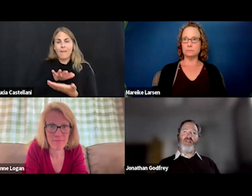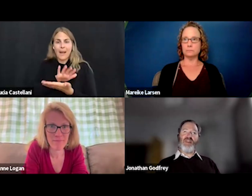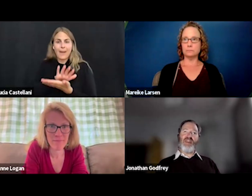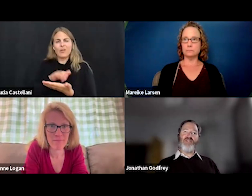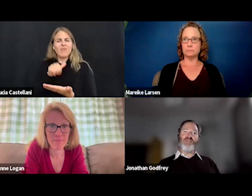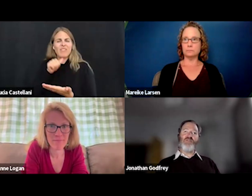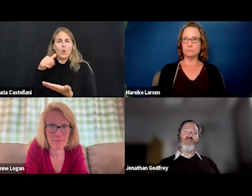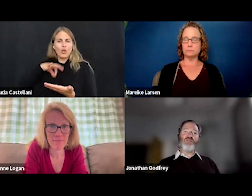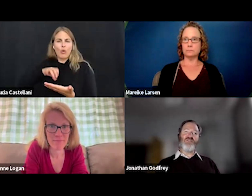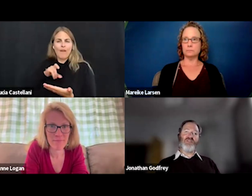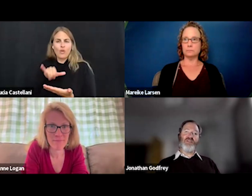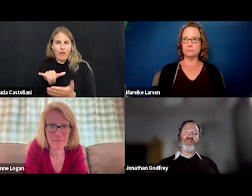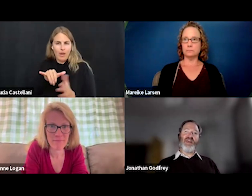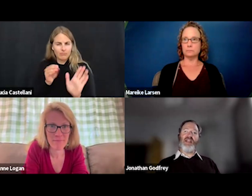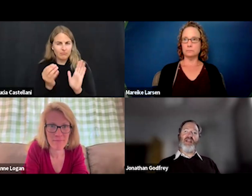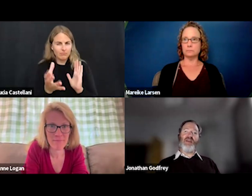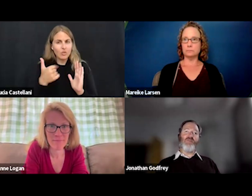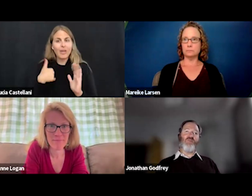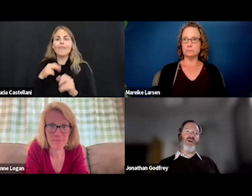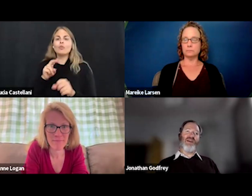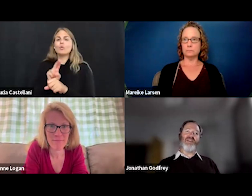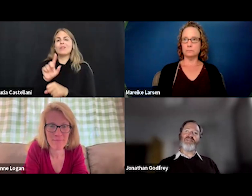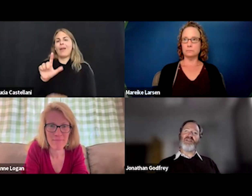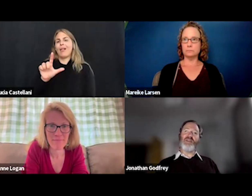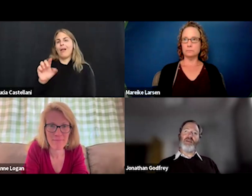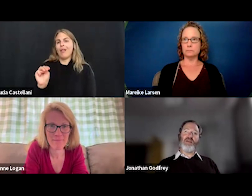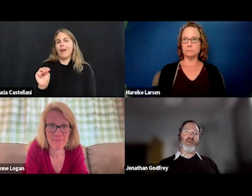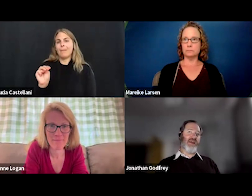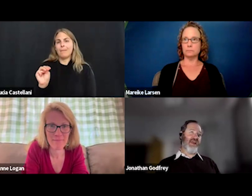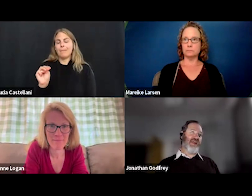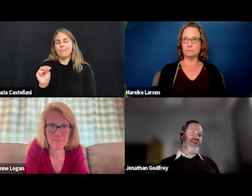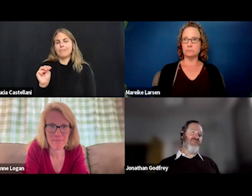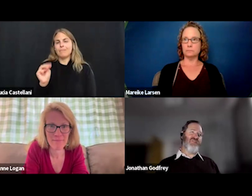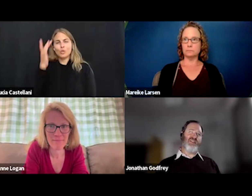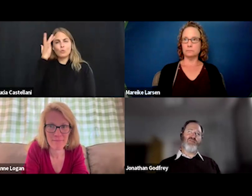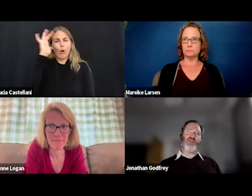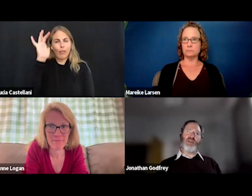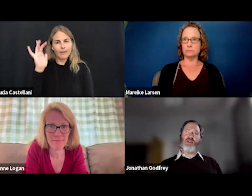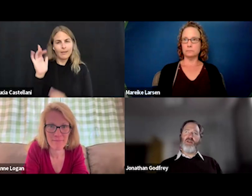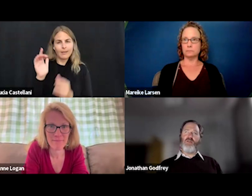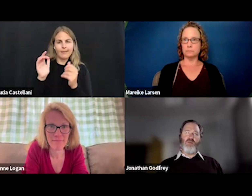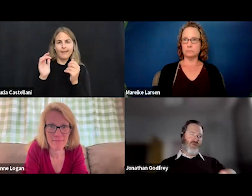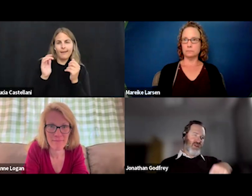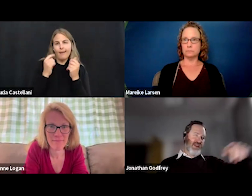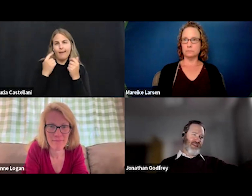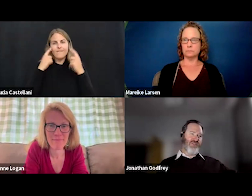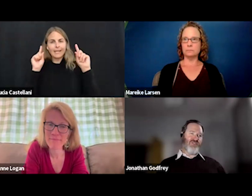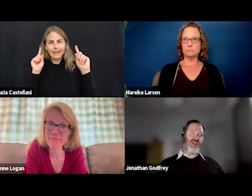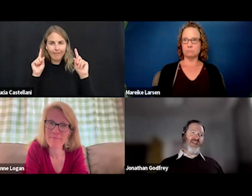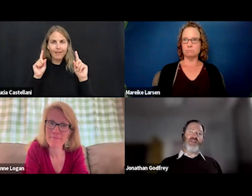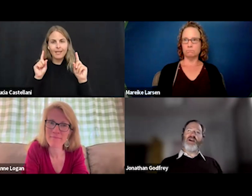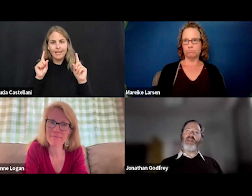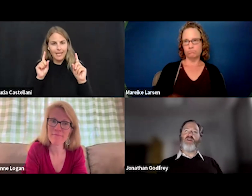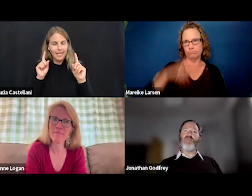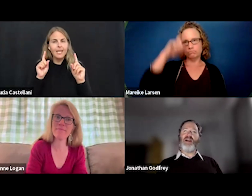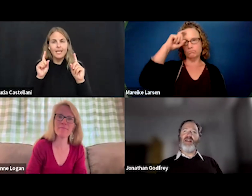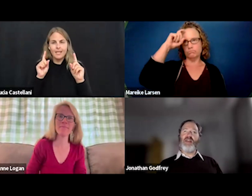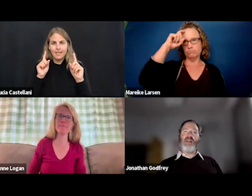So they have to use the LLM wisely and effectively in a constraint that I can offer.